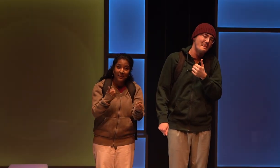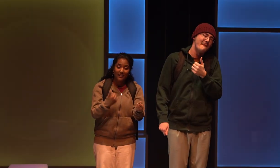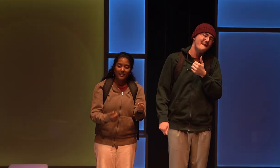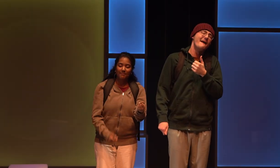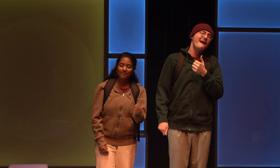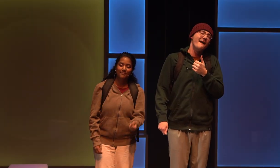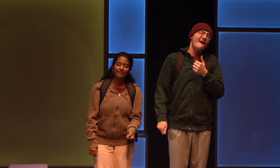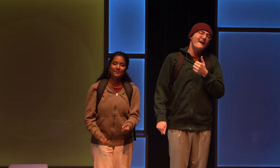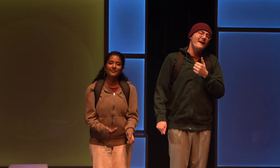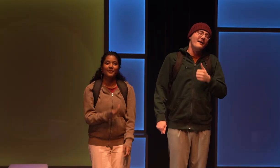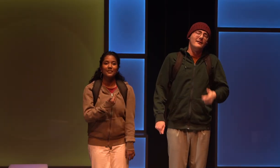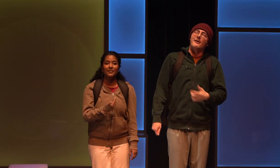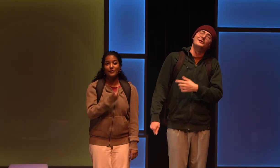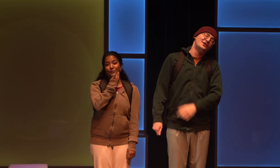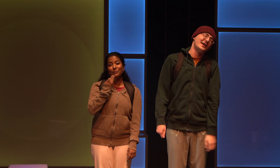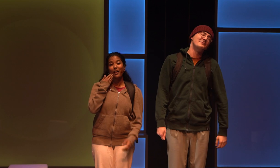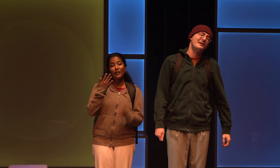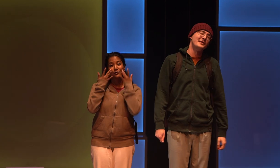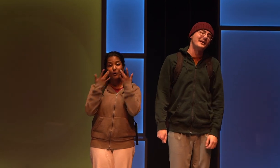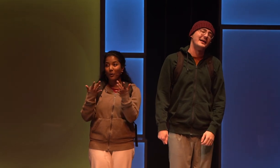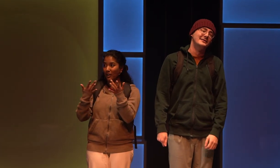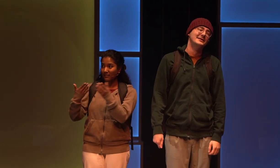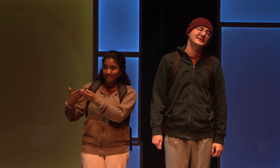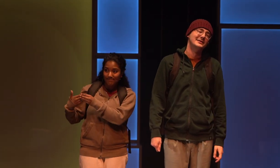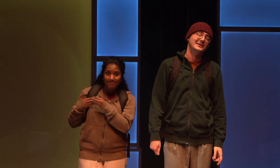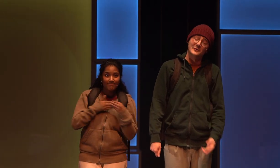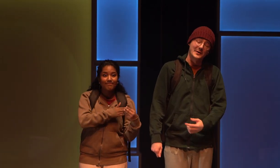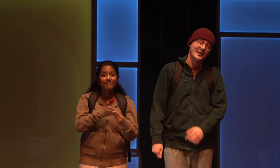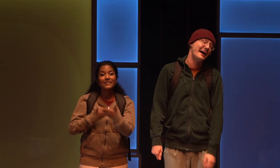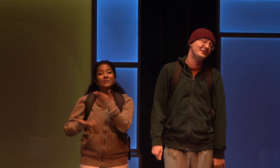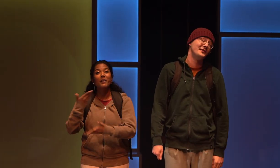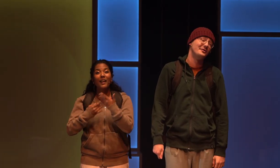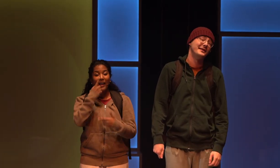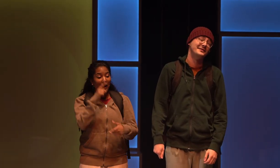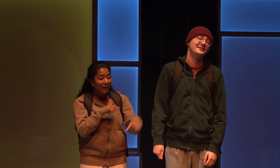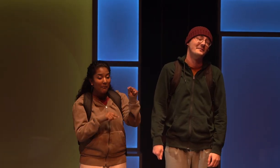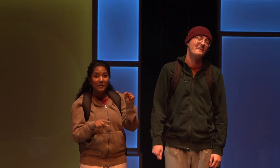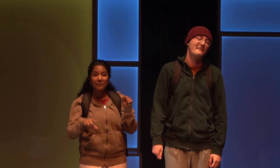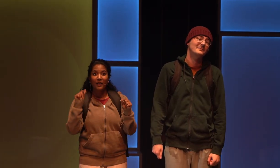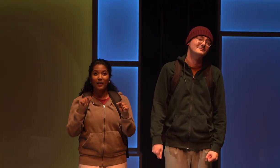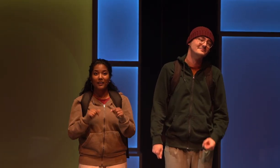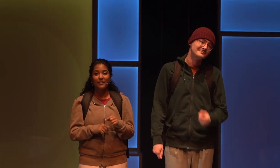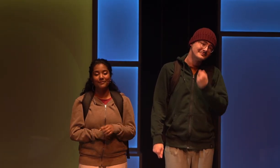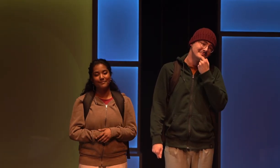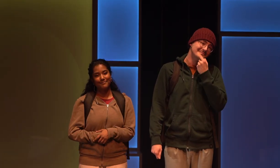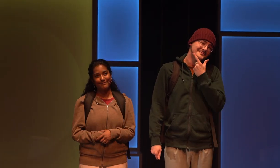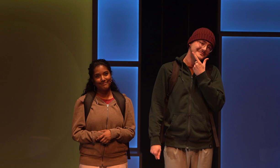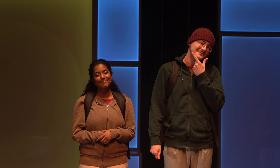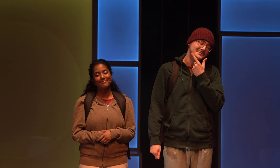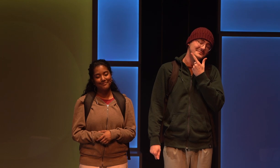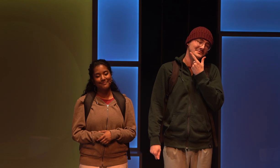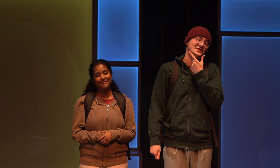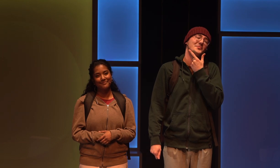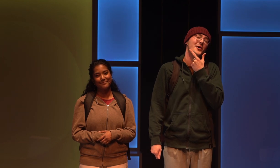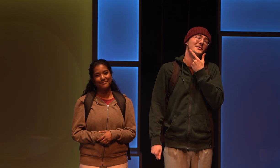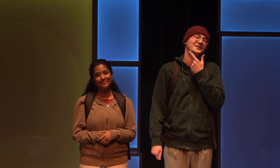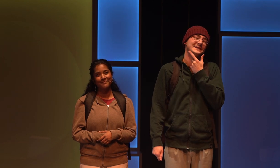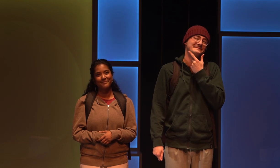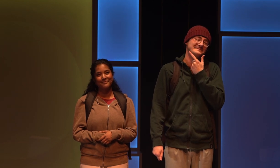you, oh, could you take me around again and we could pick out a few things?